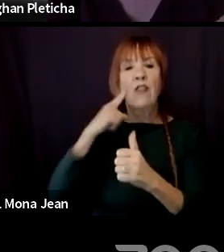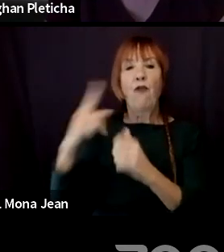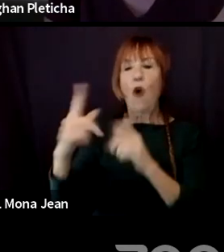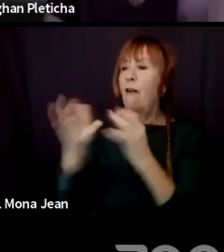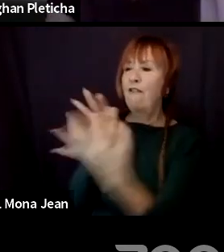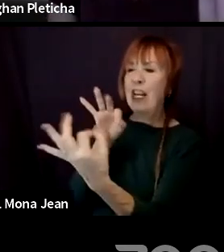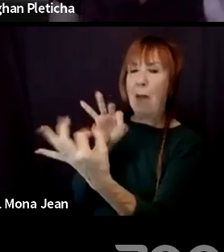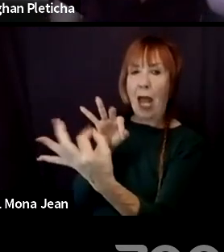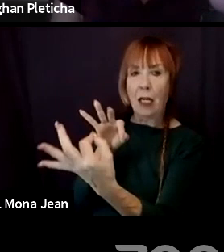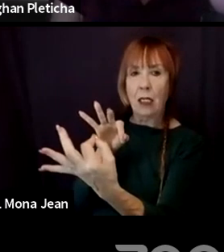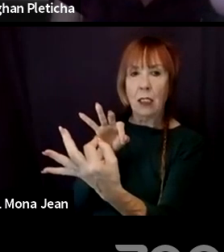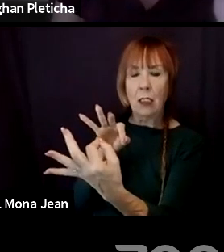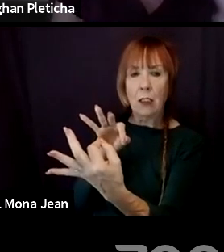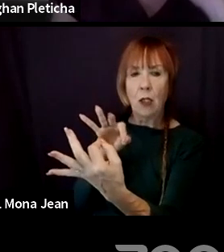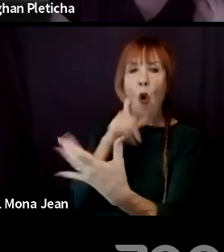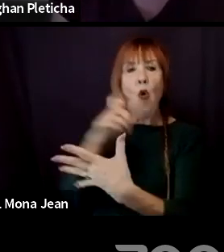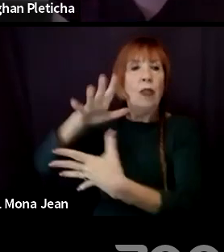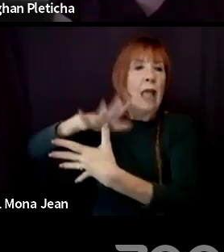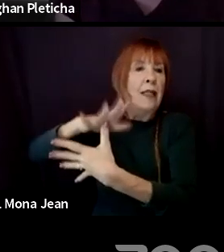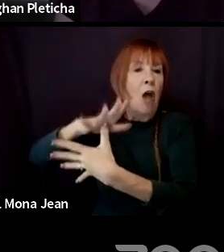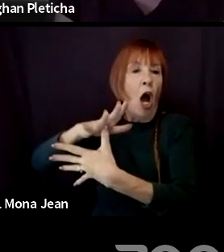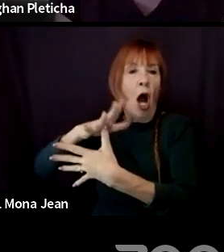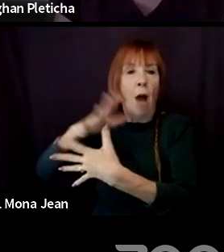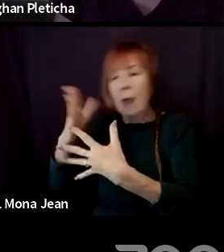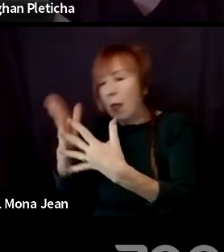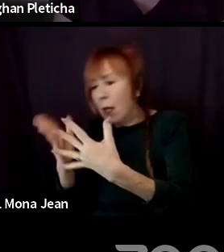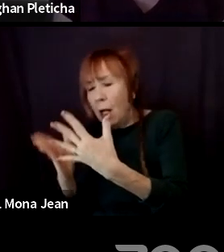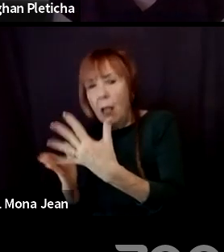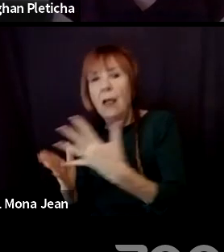How do you release the correction to the people